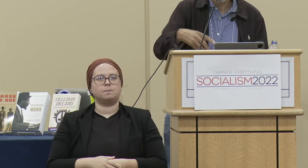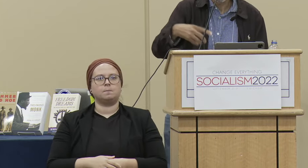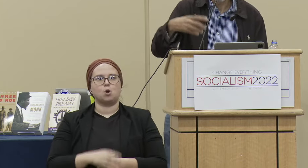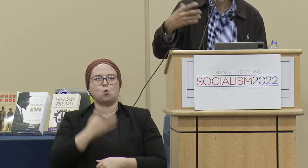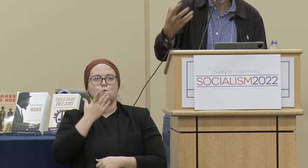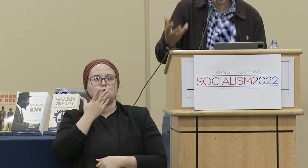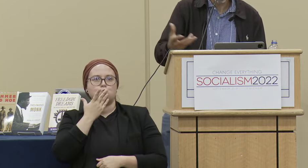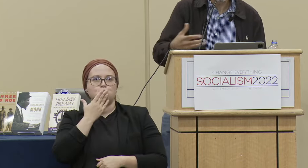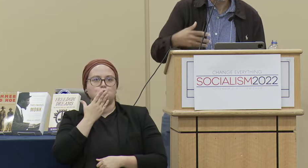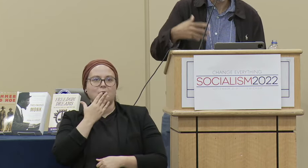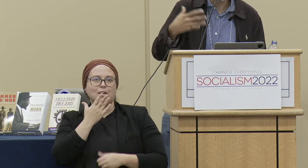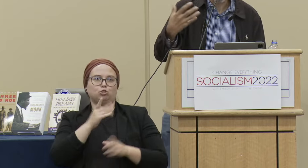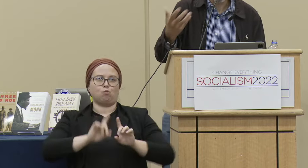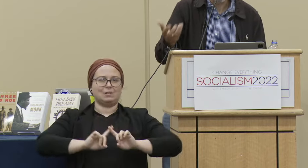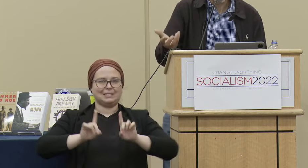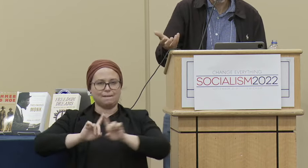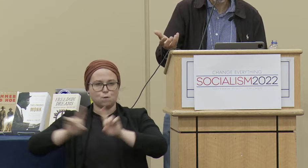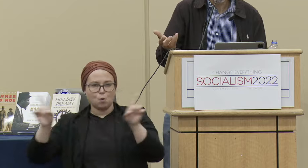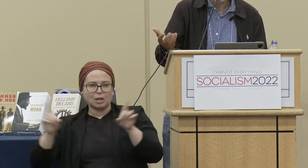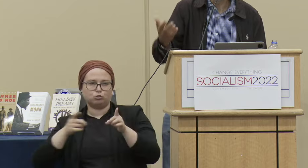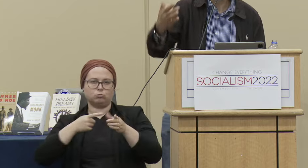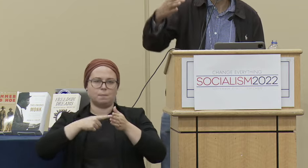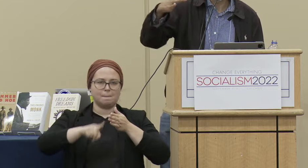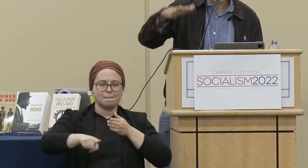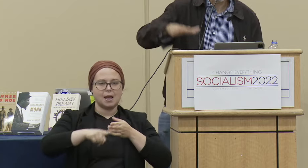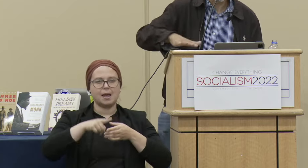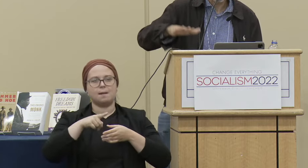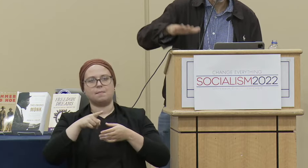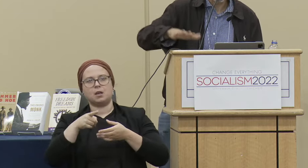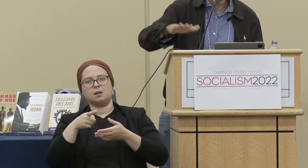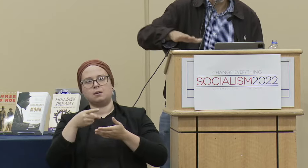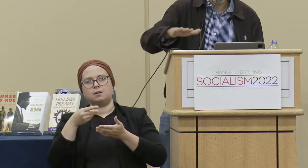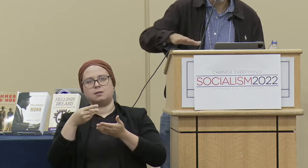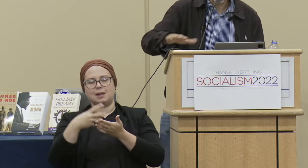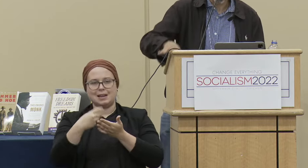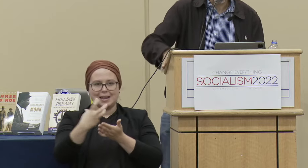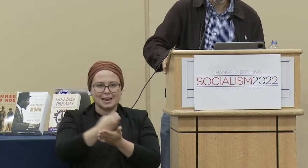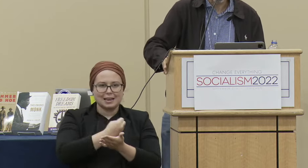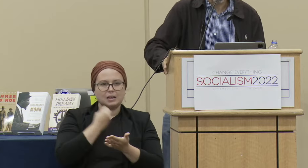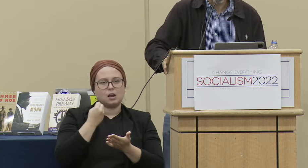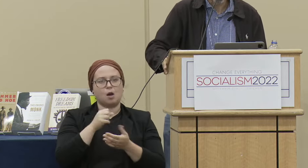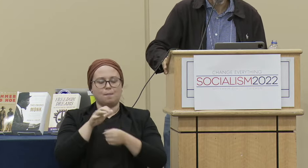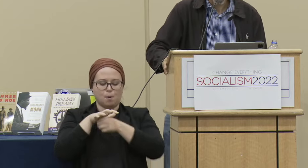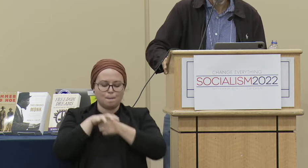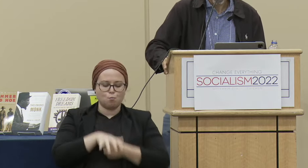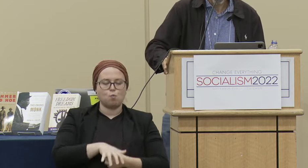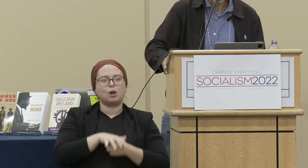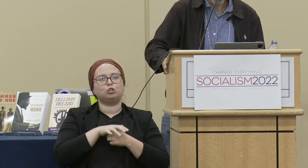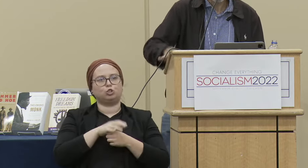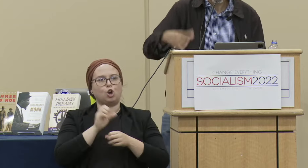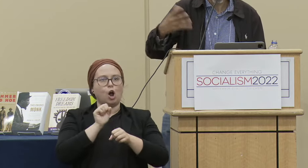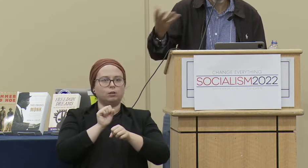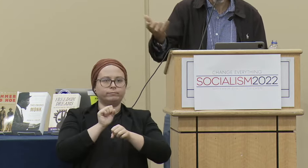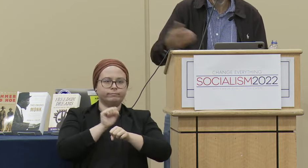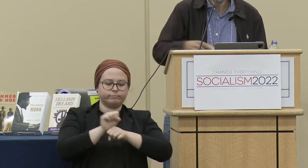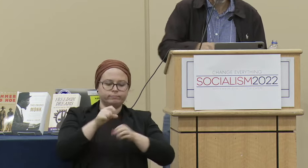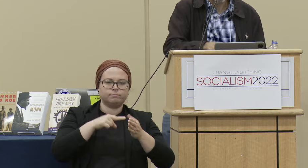consequences of racial differentials in income and